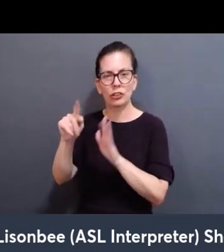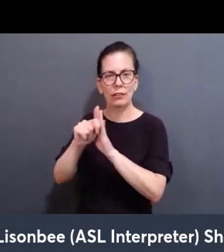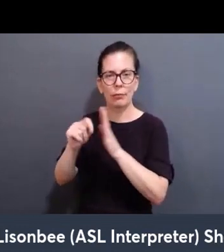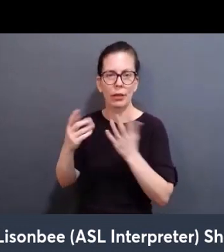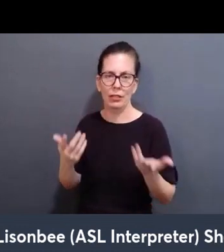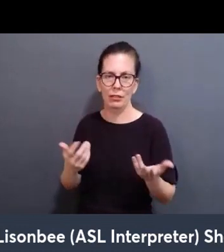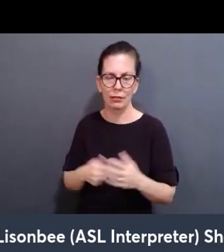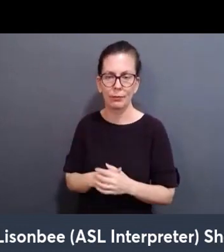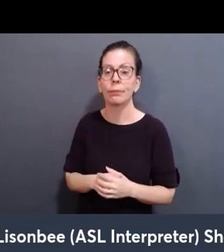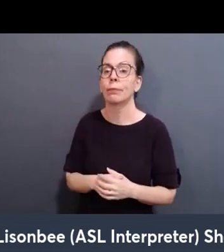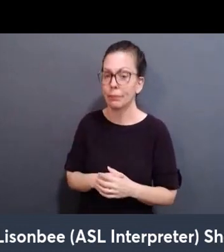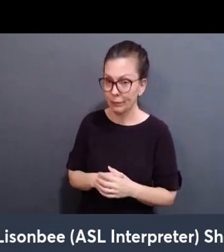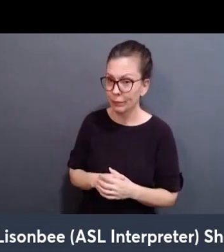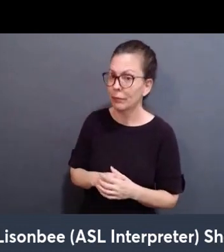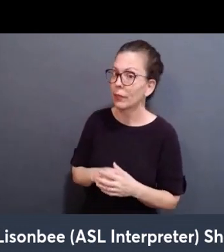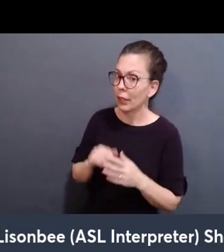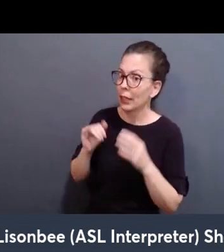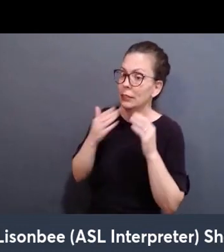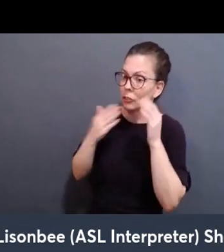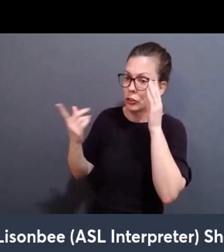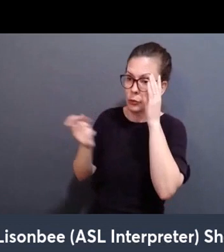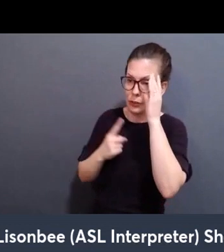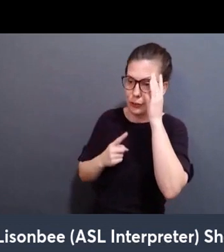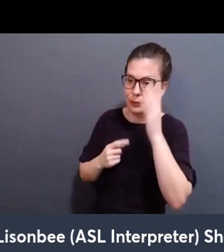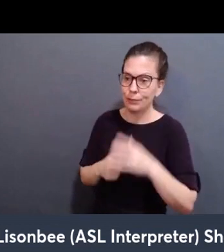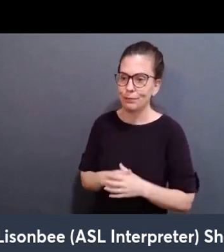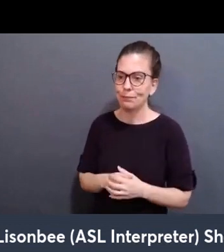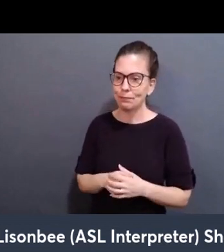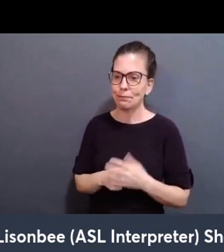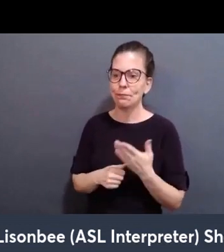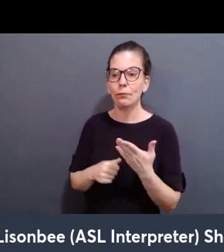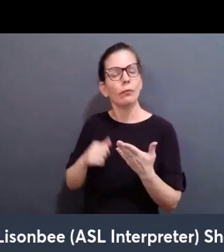That's a good question. So if you update your template,